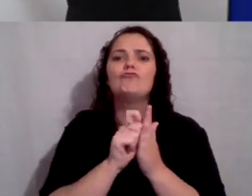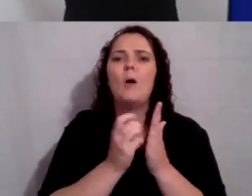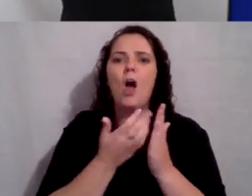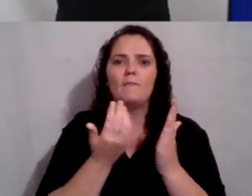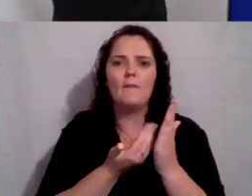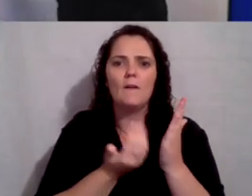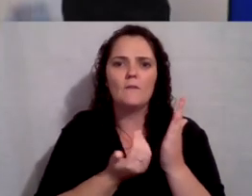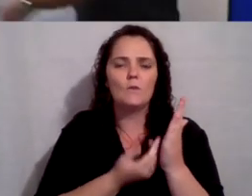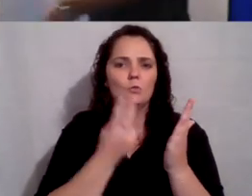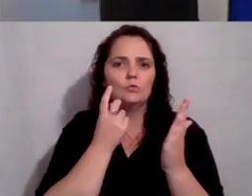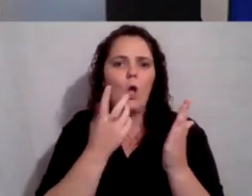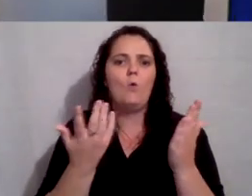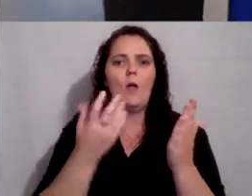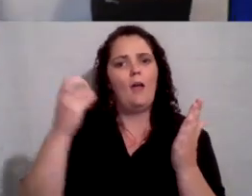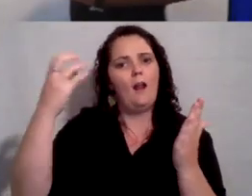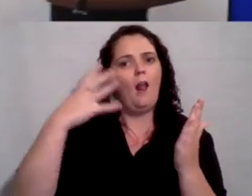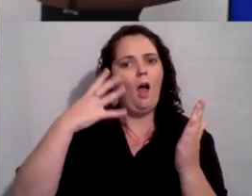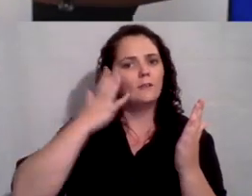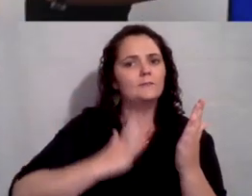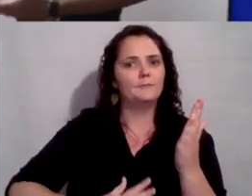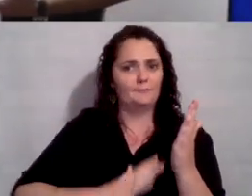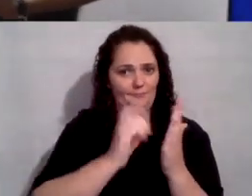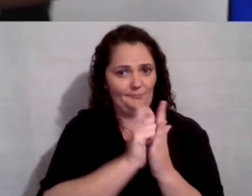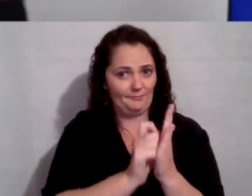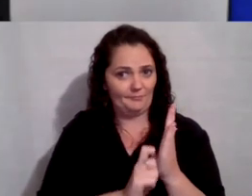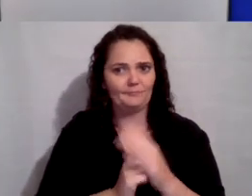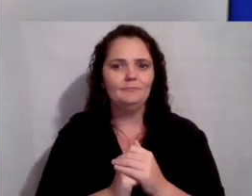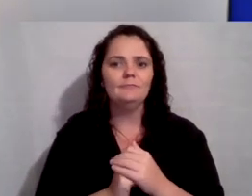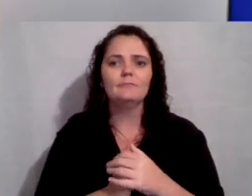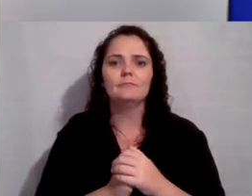rubbing back. One of the important things for us to think about tonight